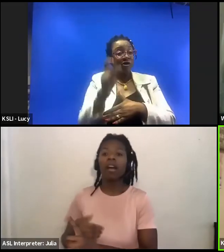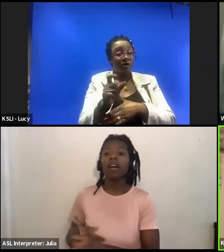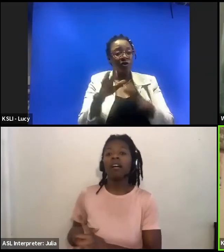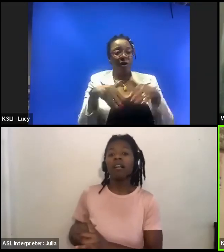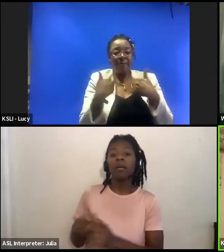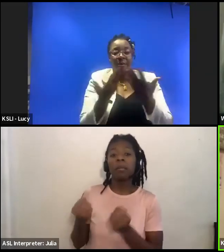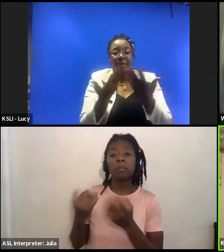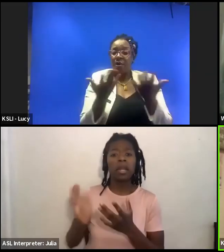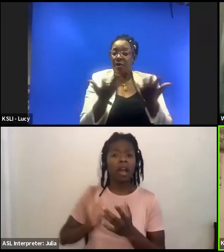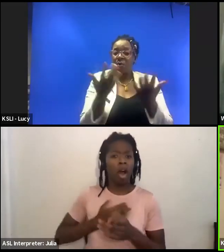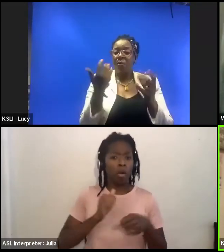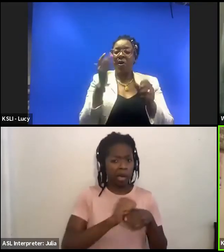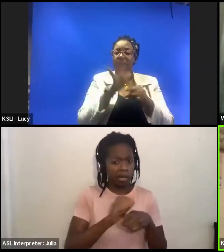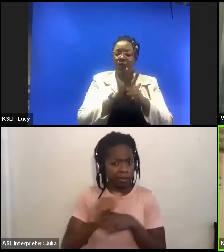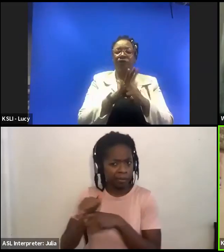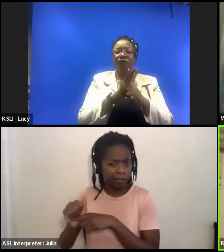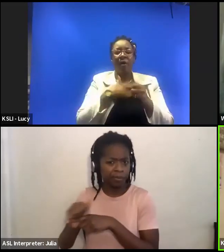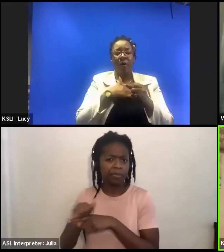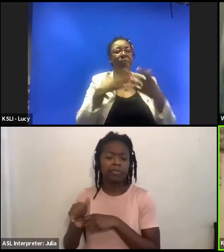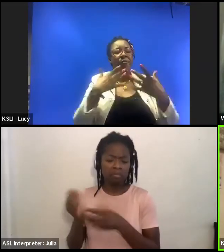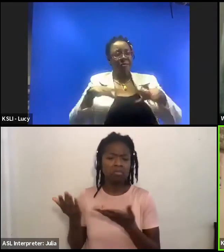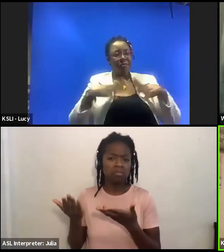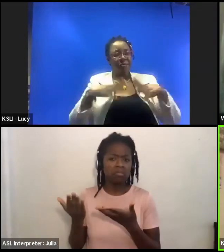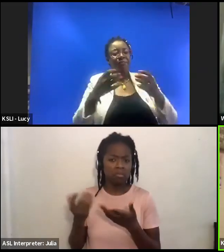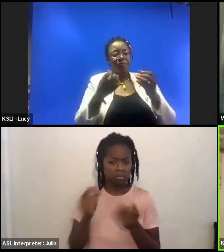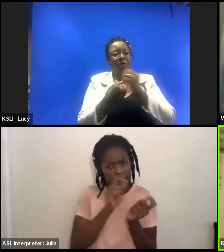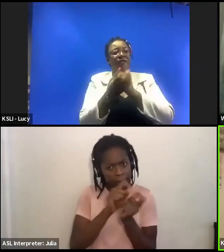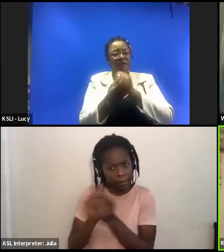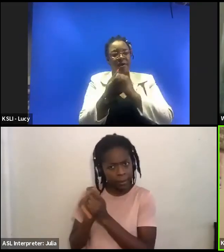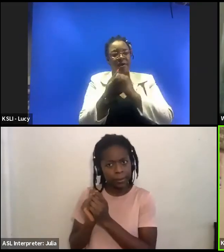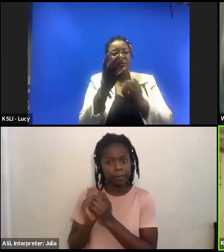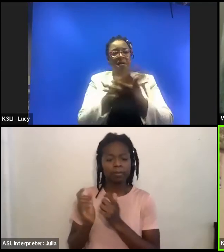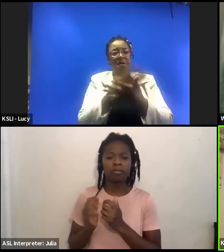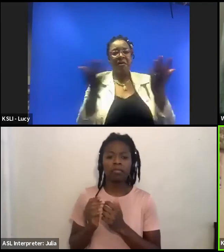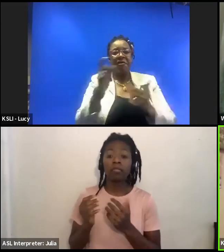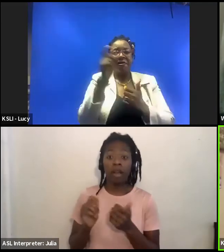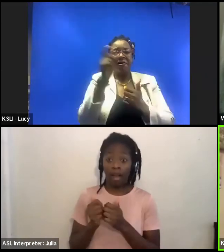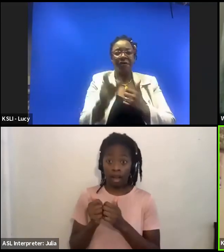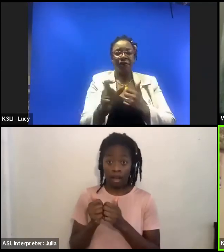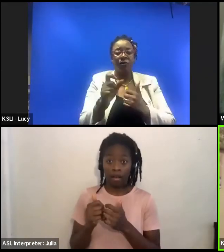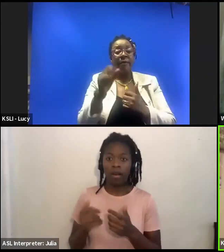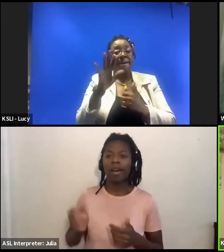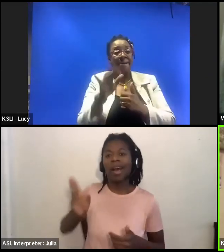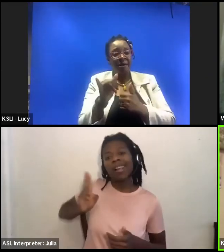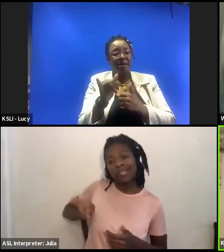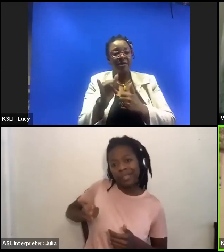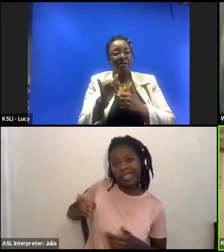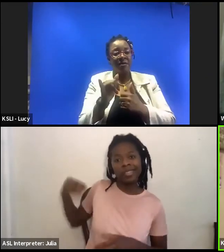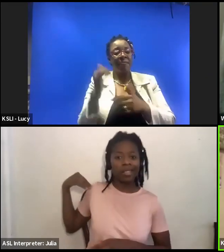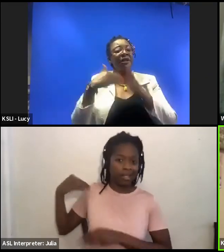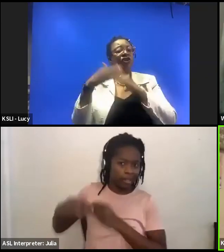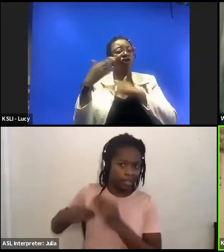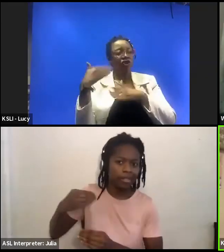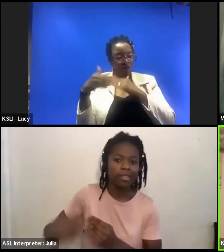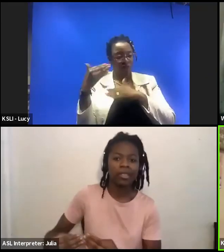are really distinctly defined just as any regions are by our history and our ancestry and our precolonial,